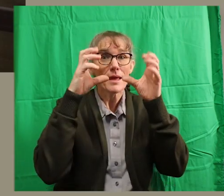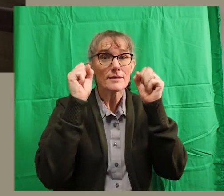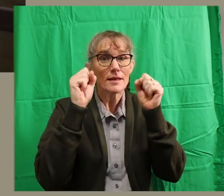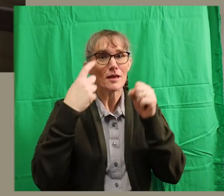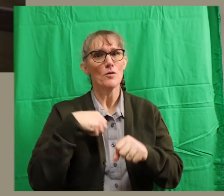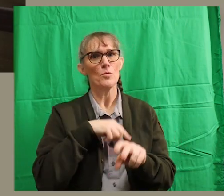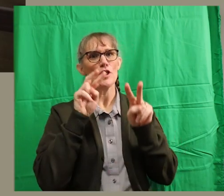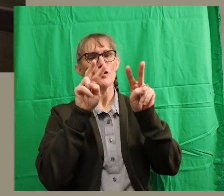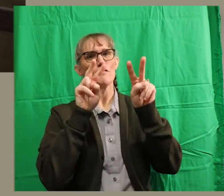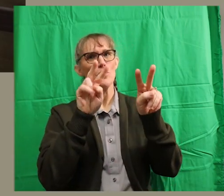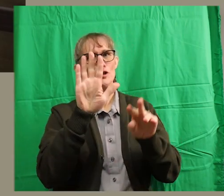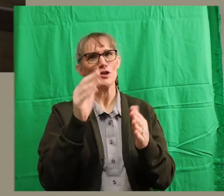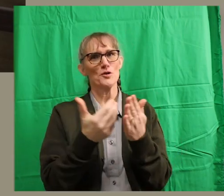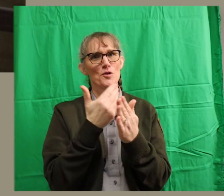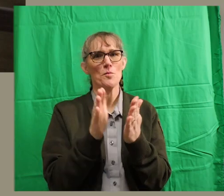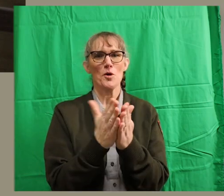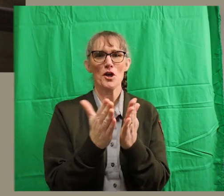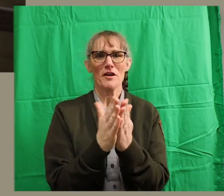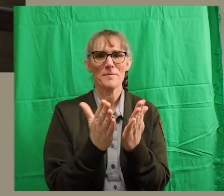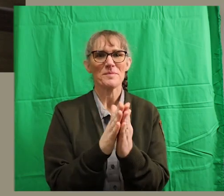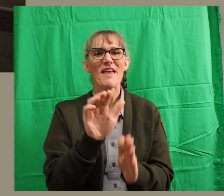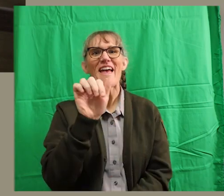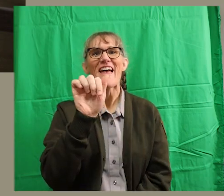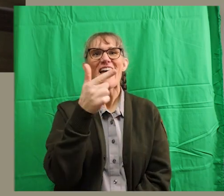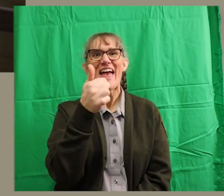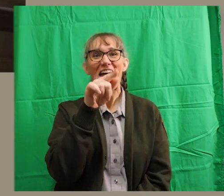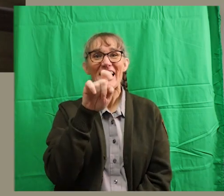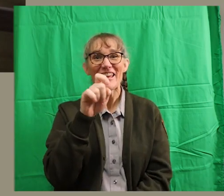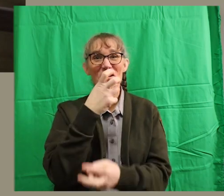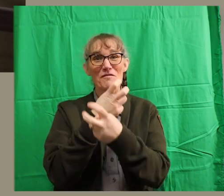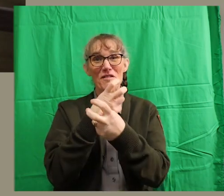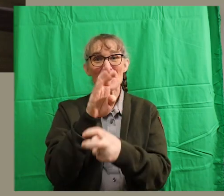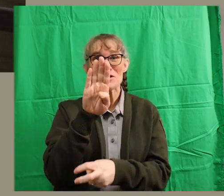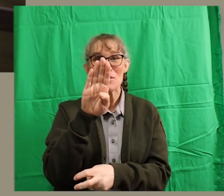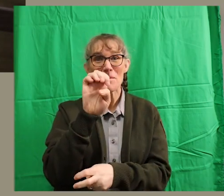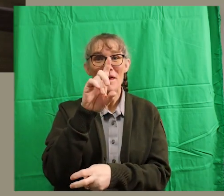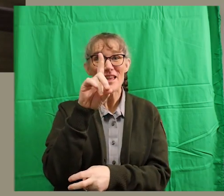And we look forward to your new book. We at Agate Fossil Beds National Monument